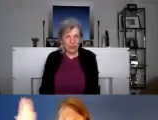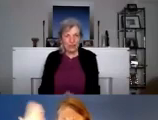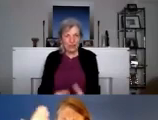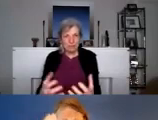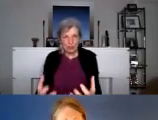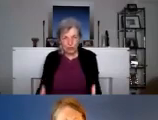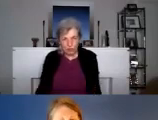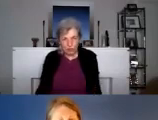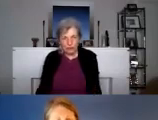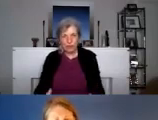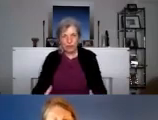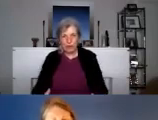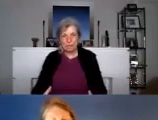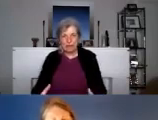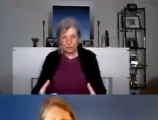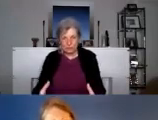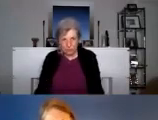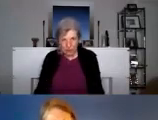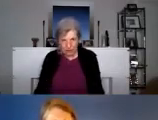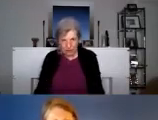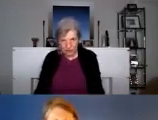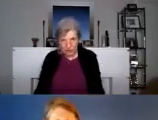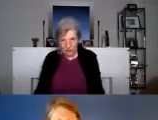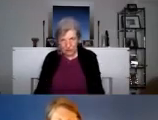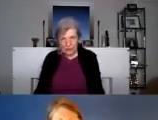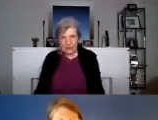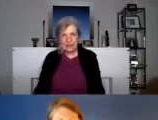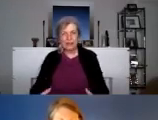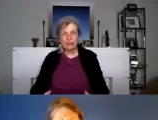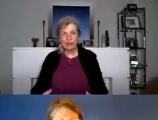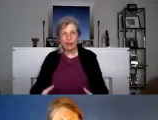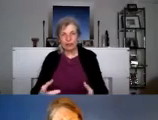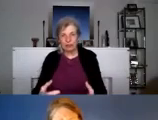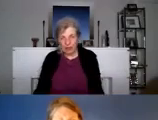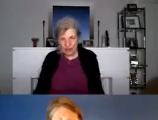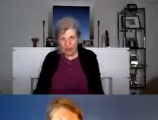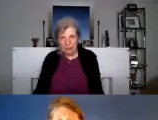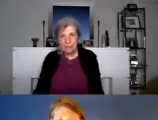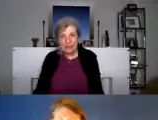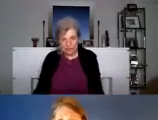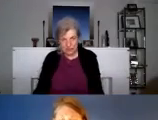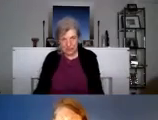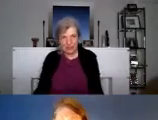that because it is a web-based product, 07:35:42 it has an underlying metadata that